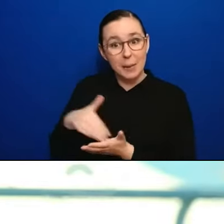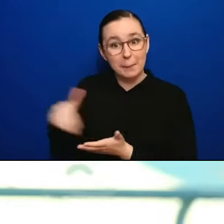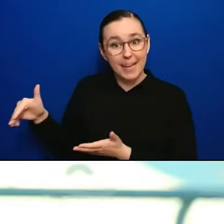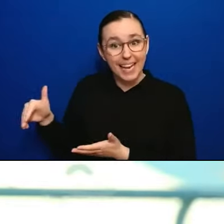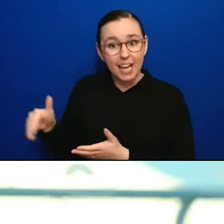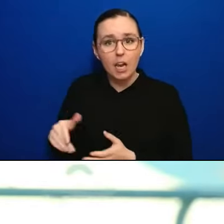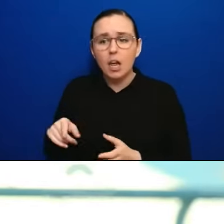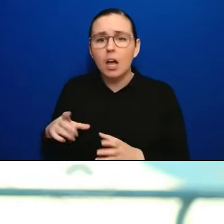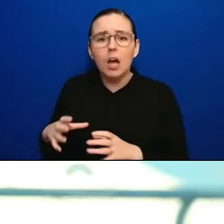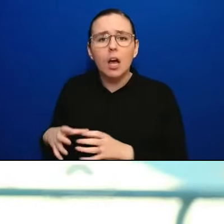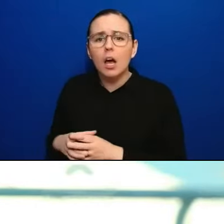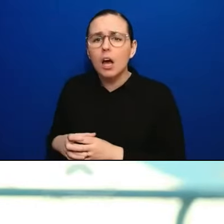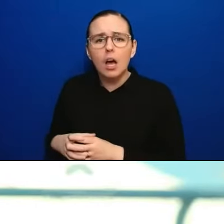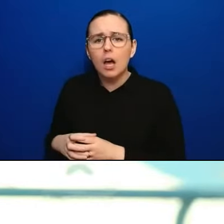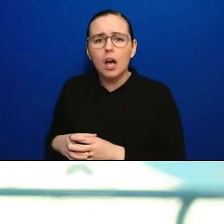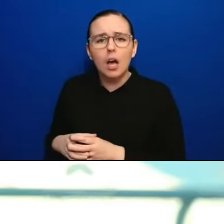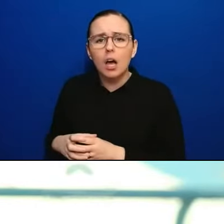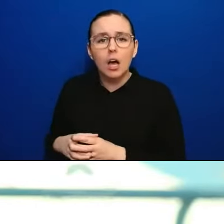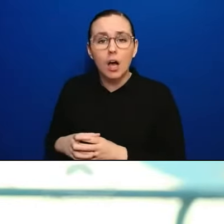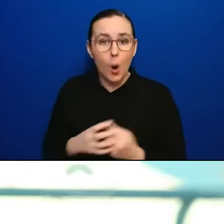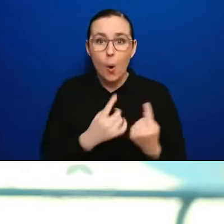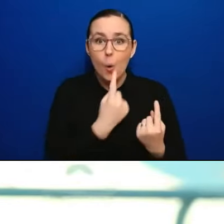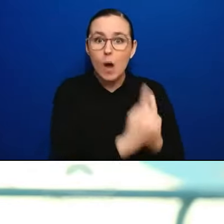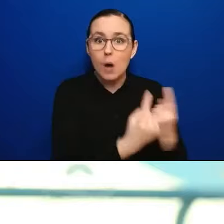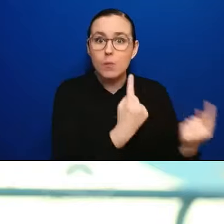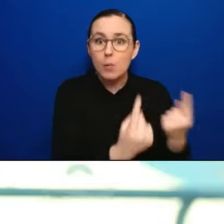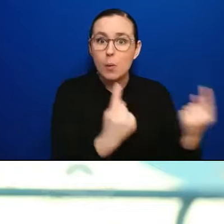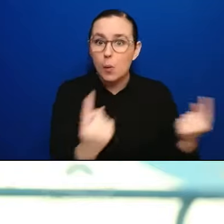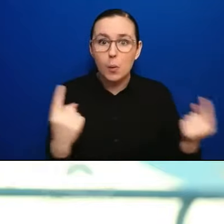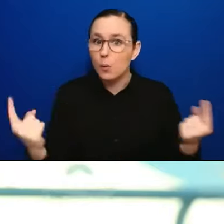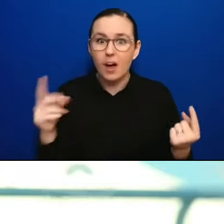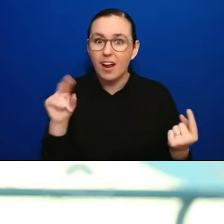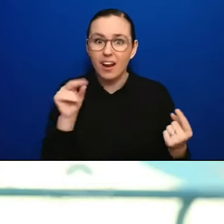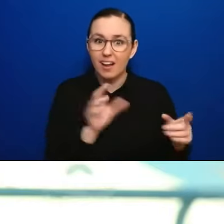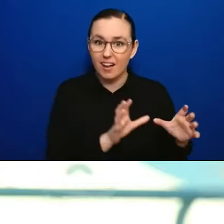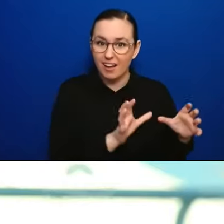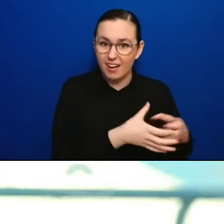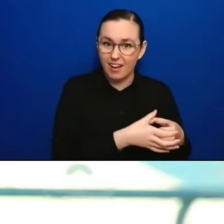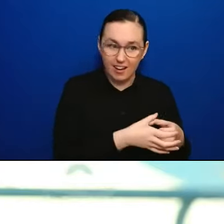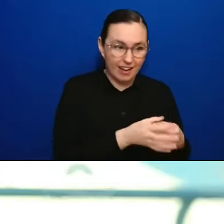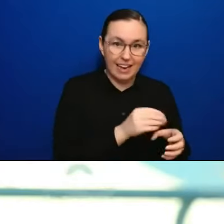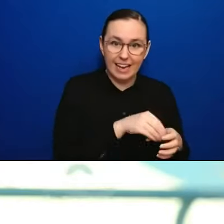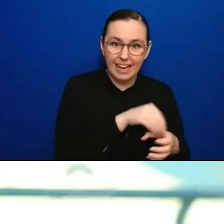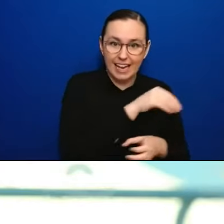like a lot. But they are also packaged in